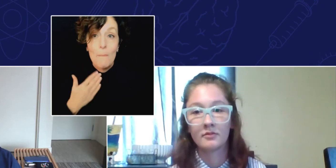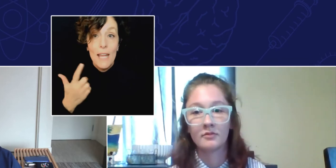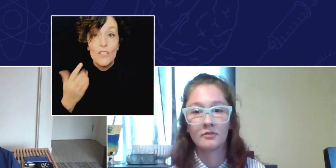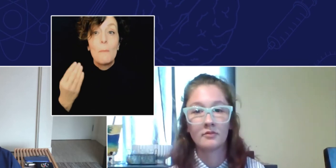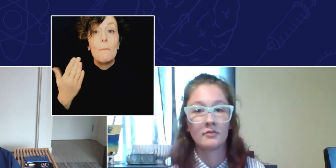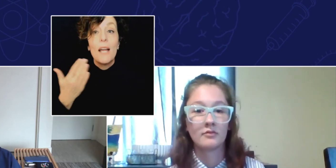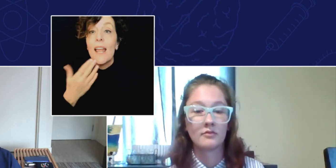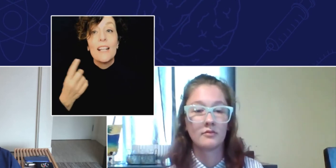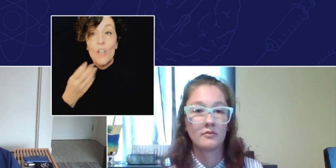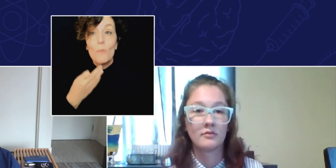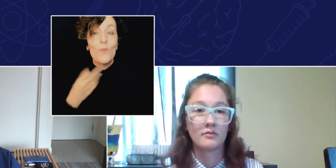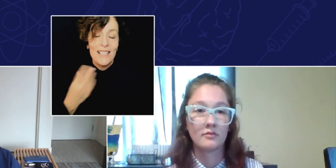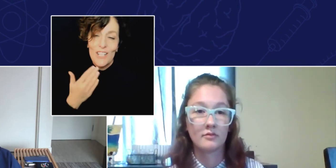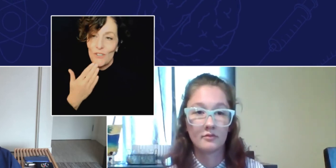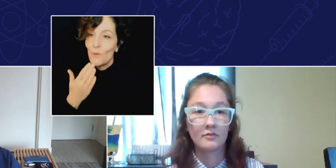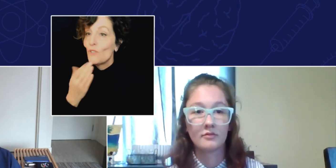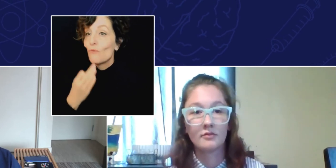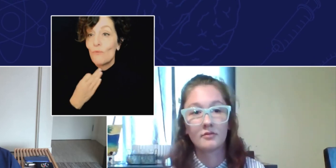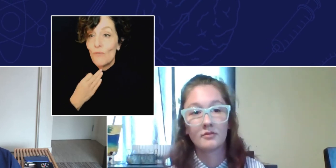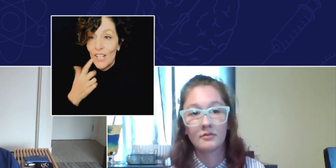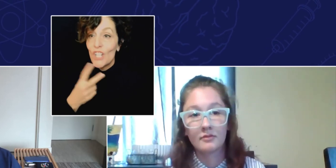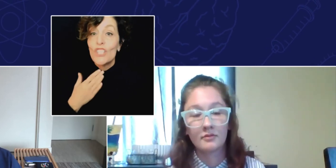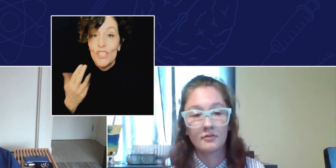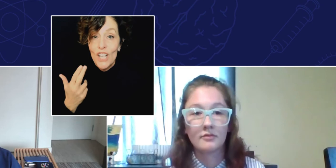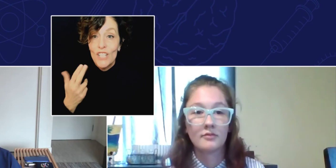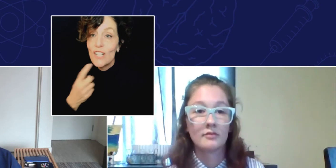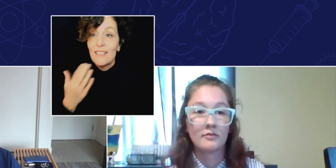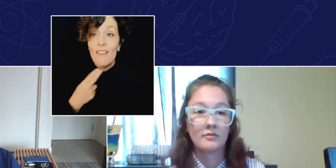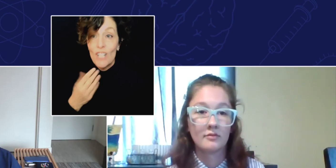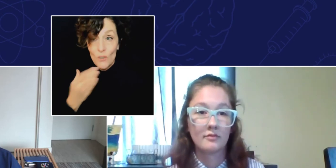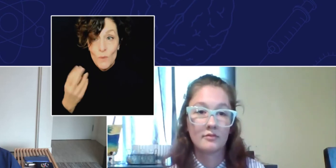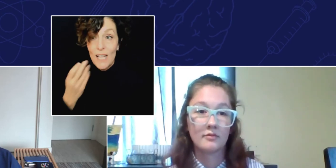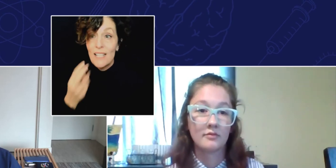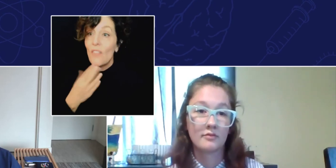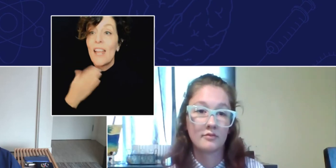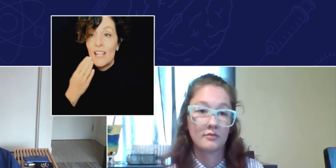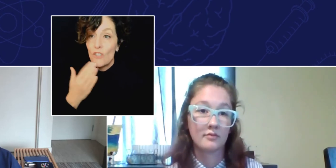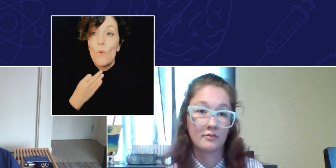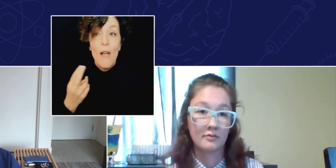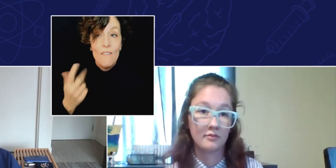And to really teach a Deaf kid to succeed, they need to have a lot of friends;